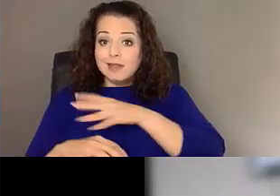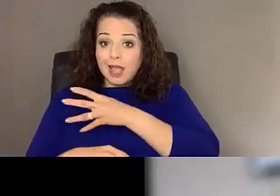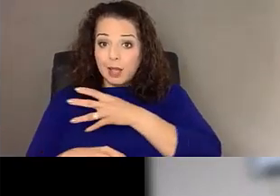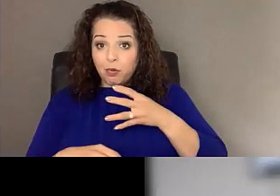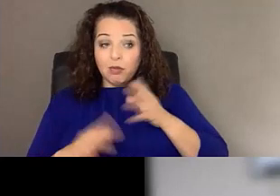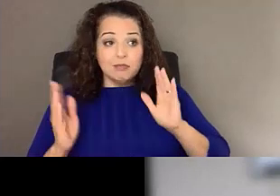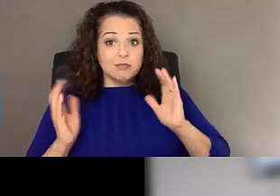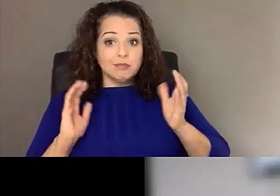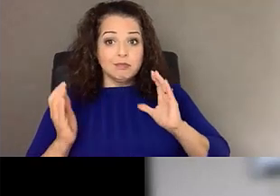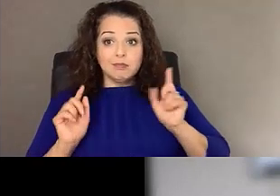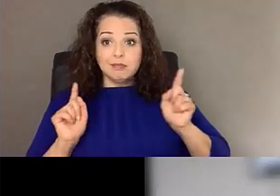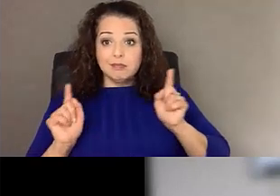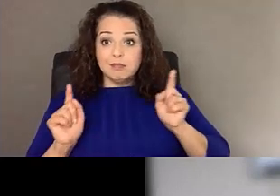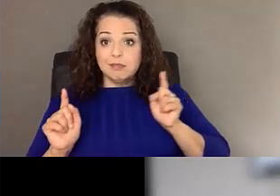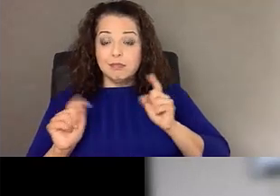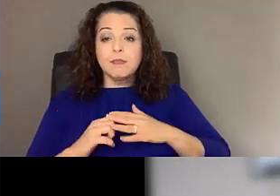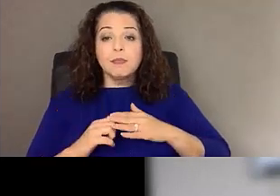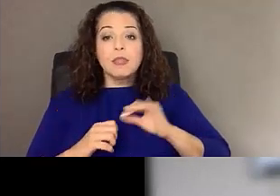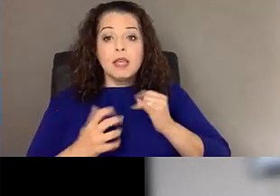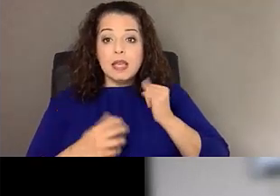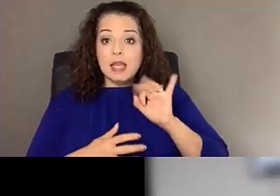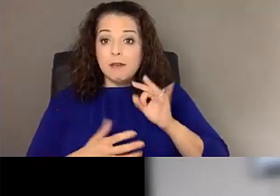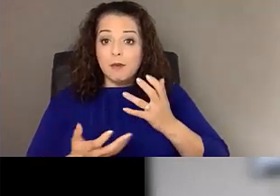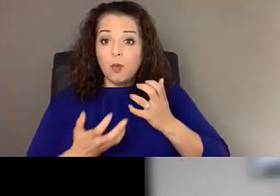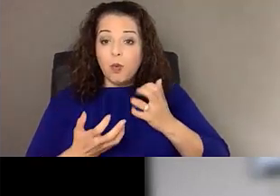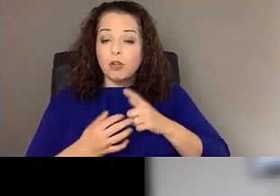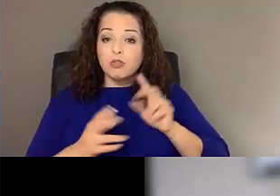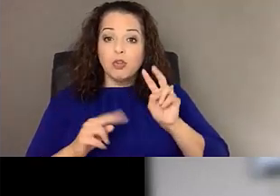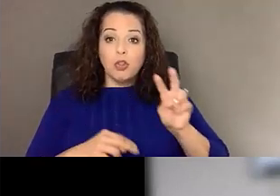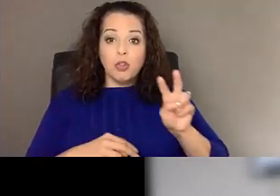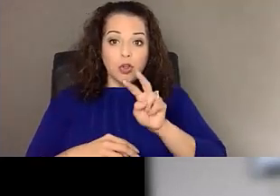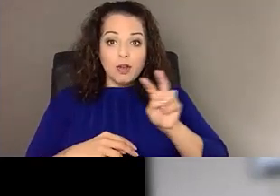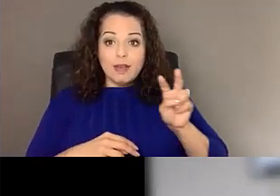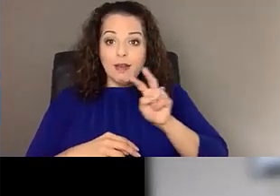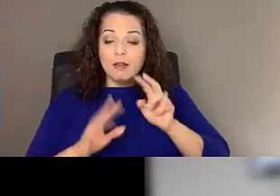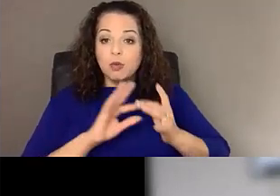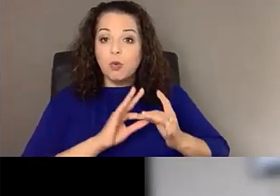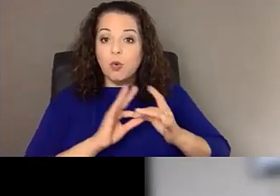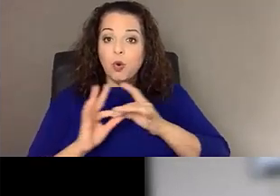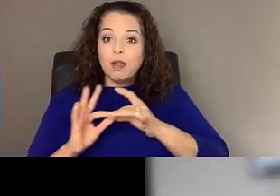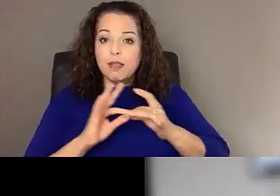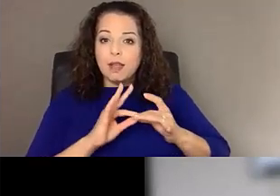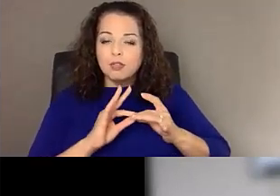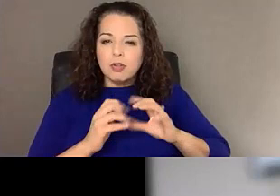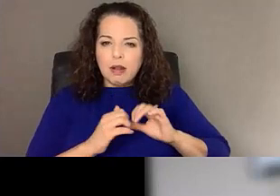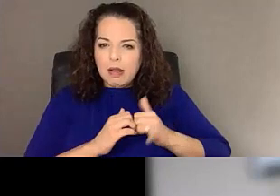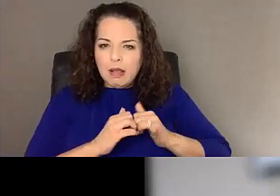want to look at a correlation, you're going to avoid the table.